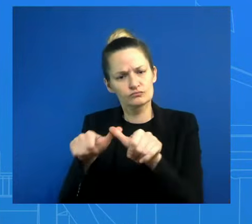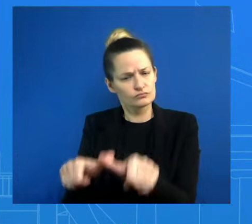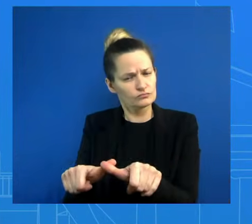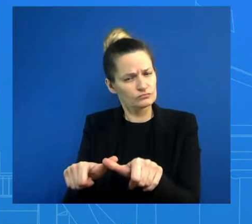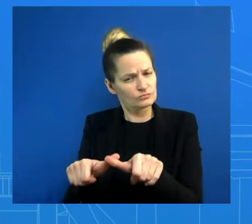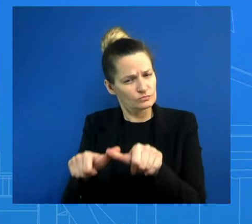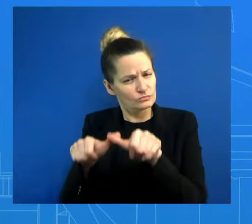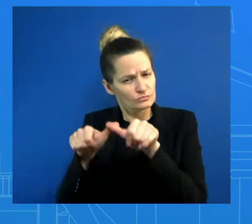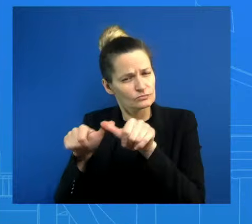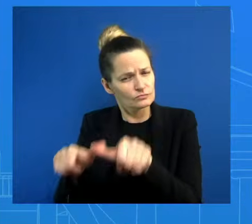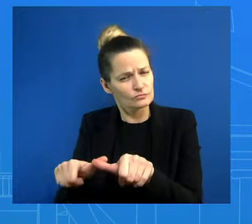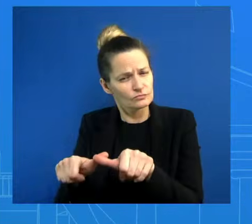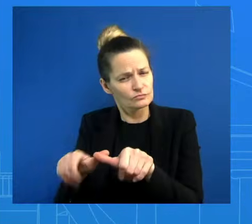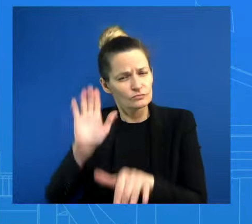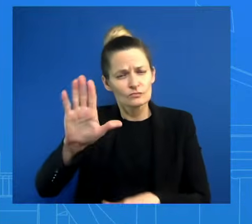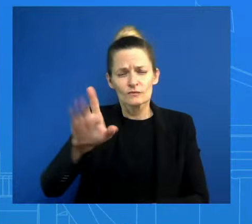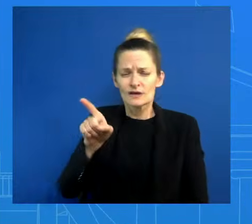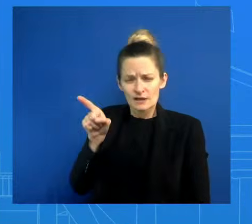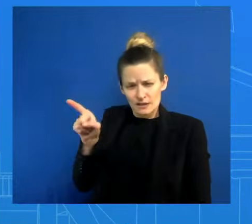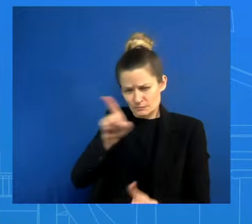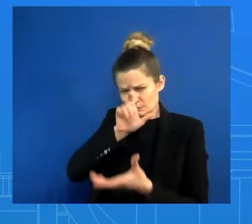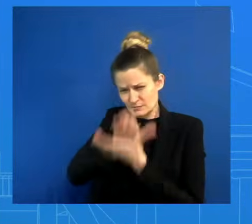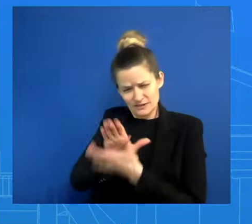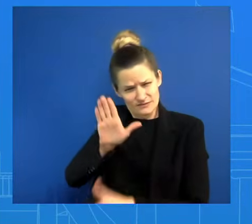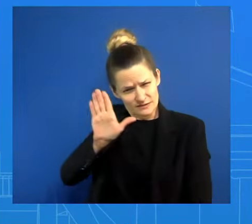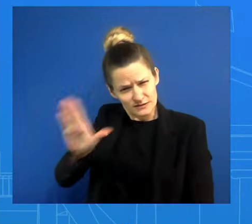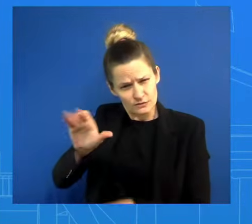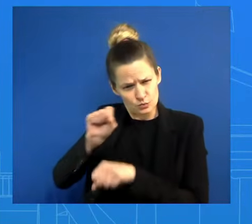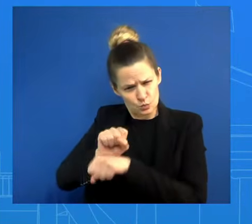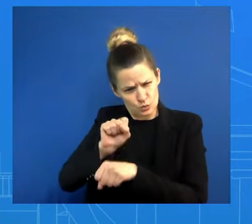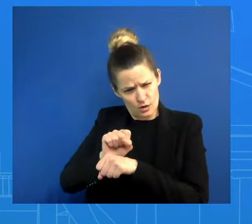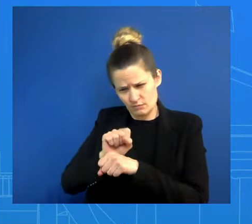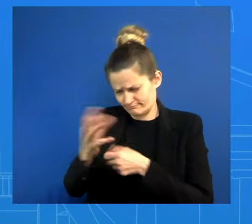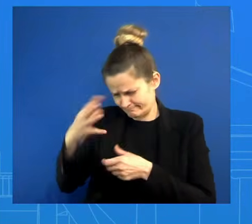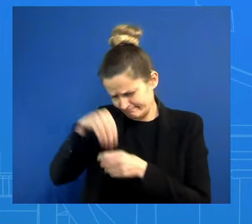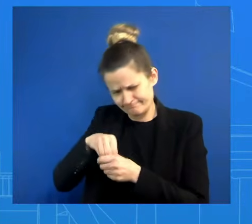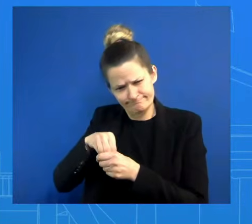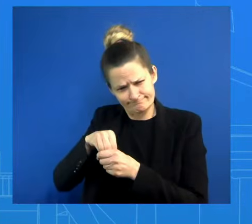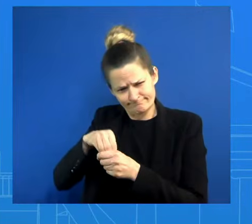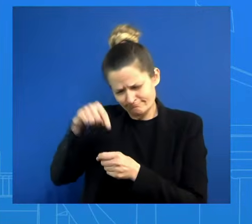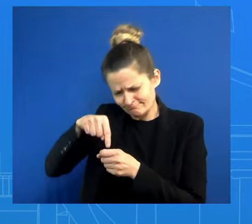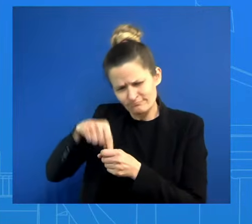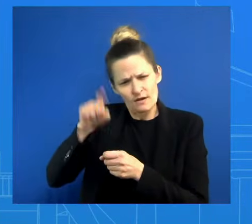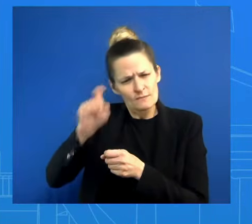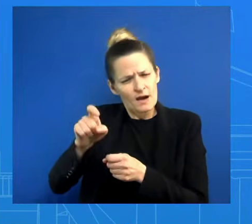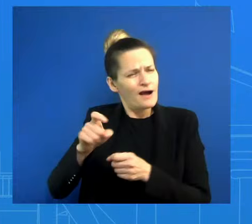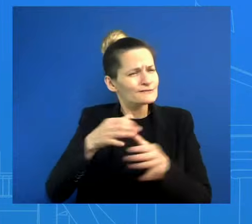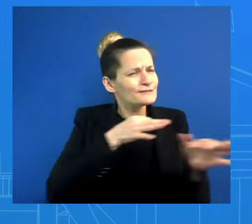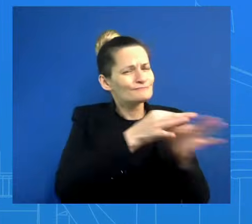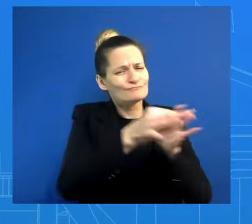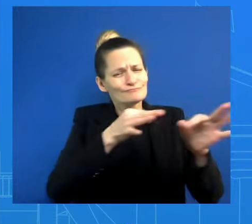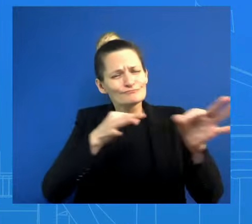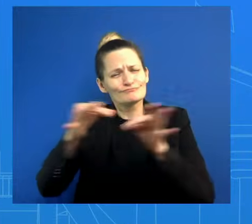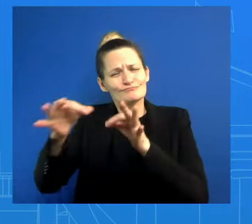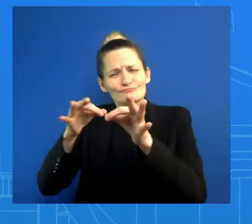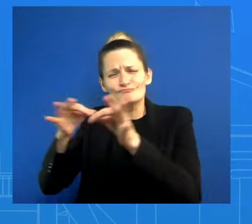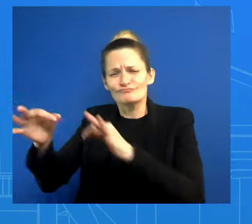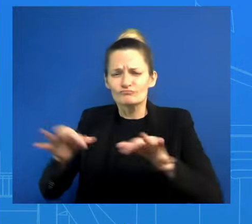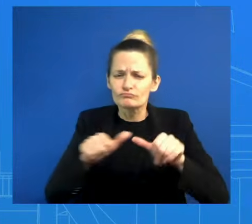so making sure that the American people understand how important it is to talk about getting the assault weapons ban. Go ahead.